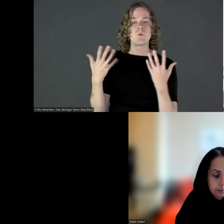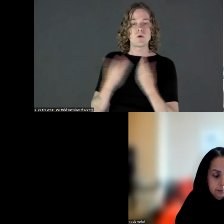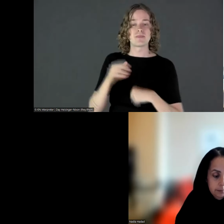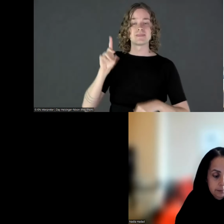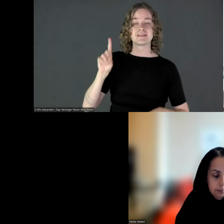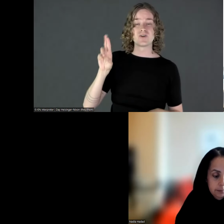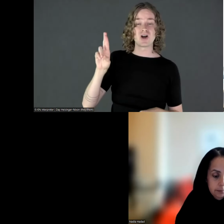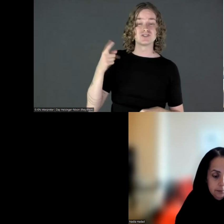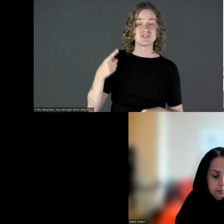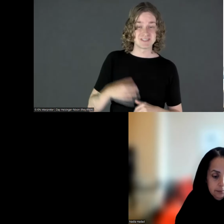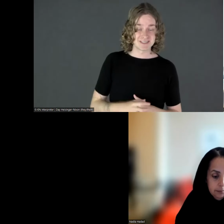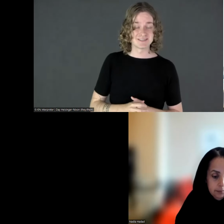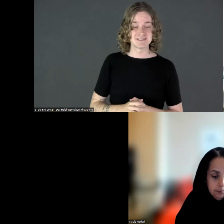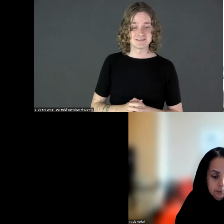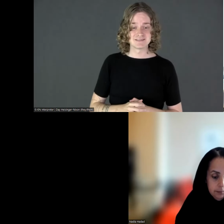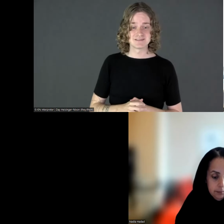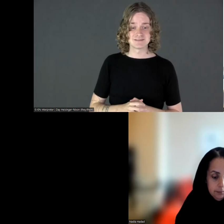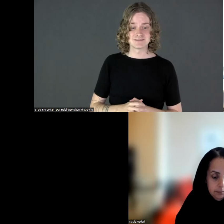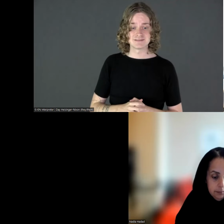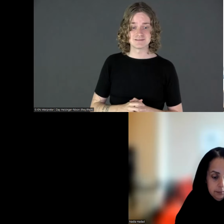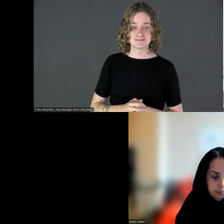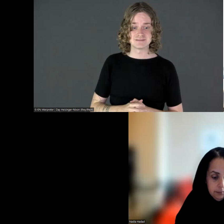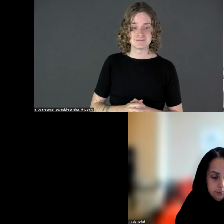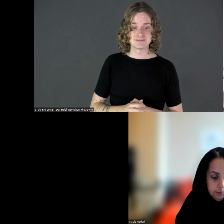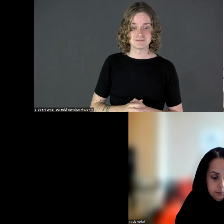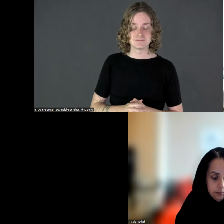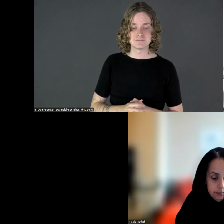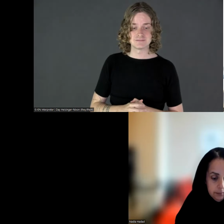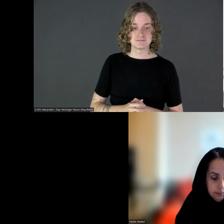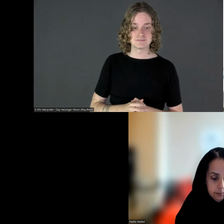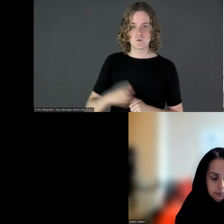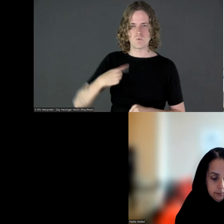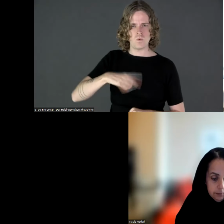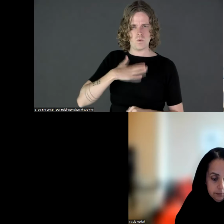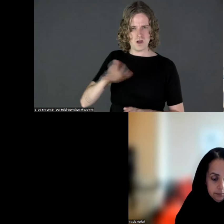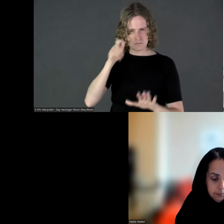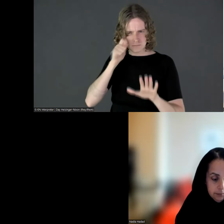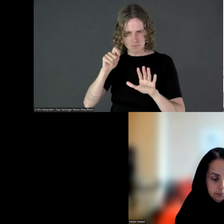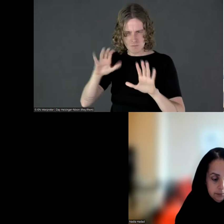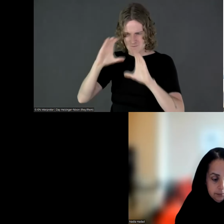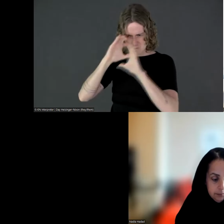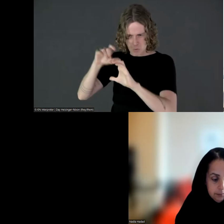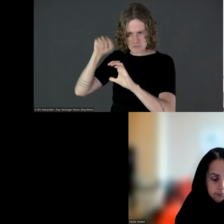we really want to have a specific focus on how we strengthen the technical support